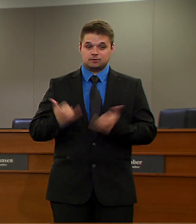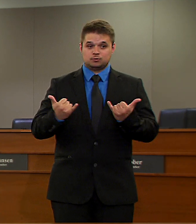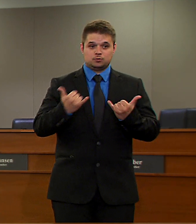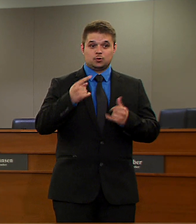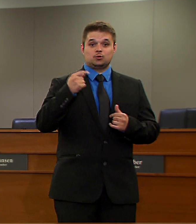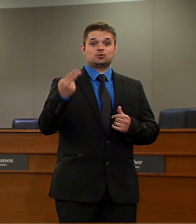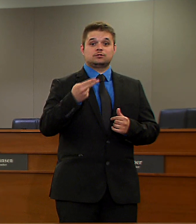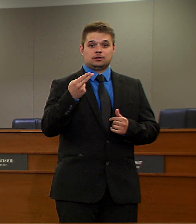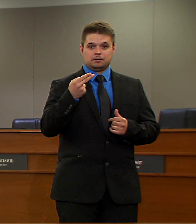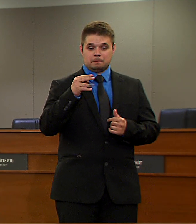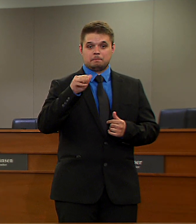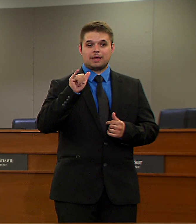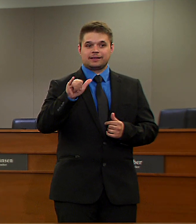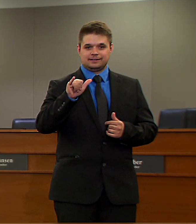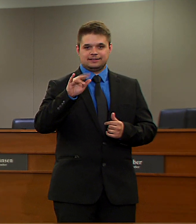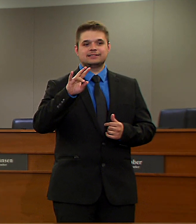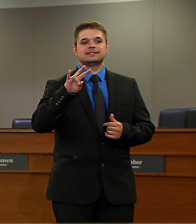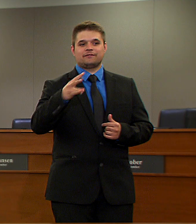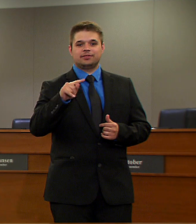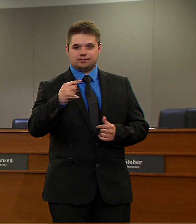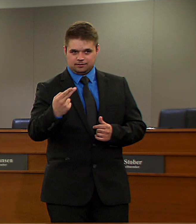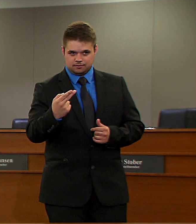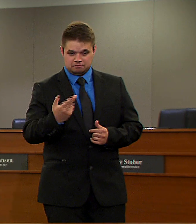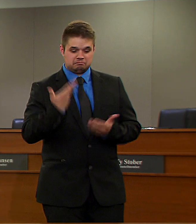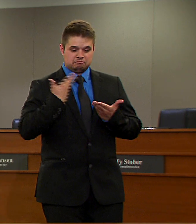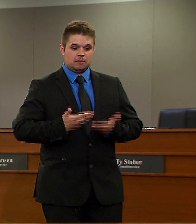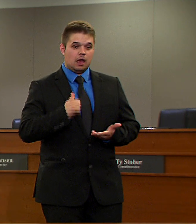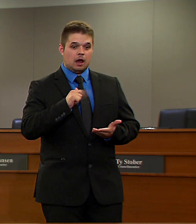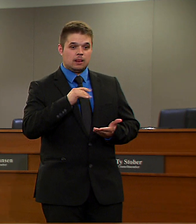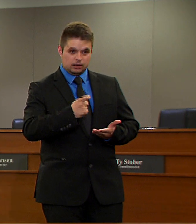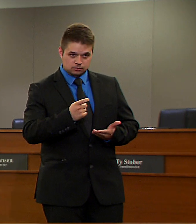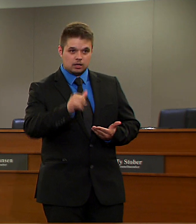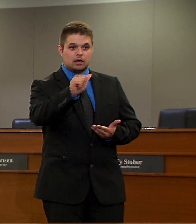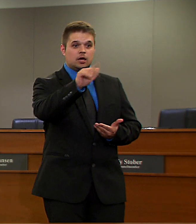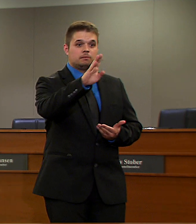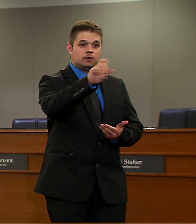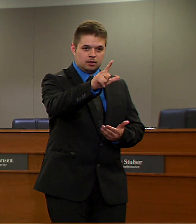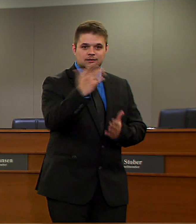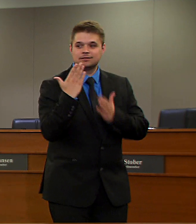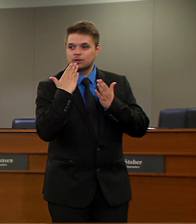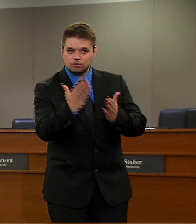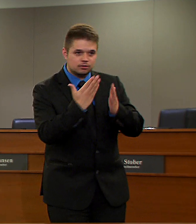Again thank you to Alex and Abel our American Sign Language interpreters this afternoon.